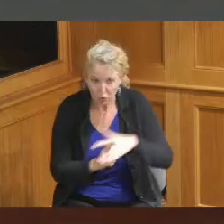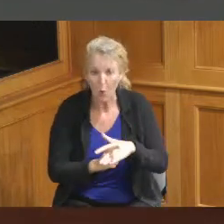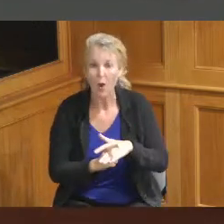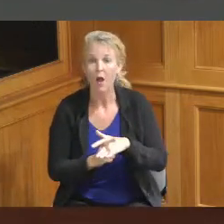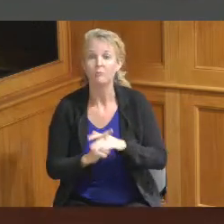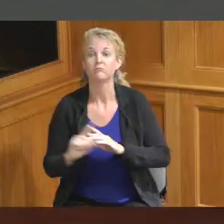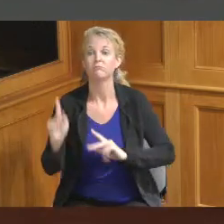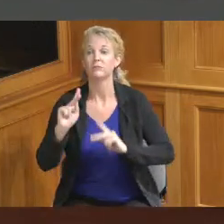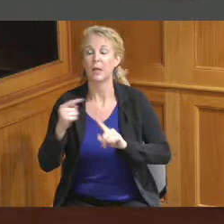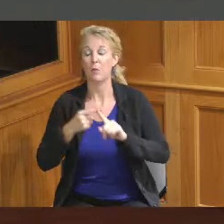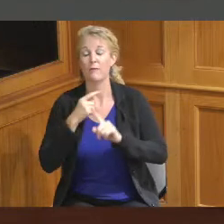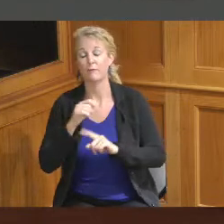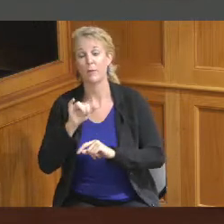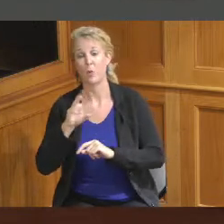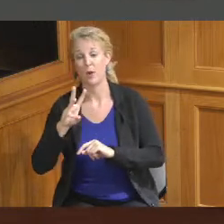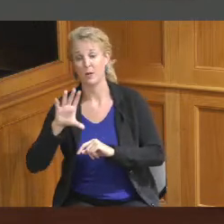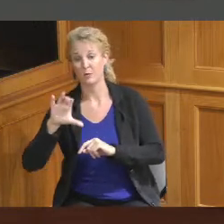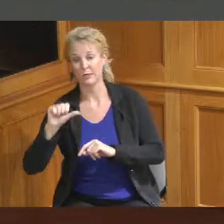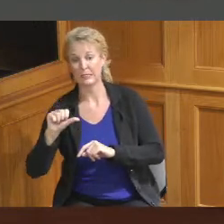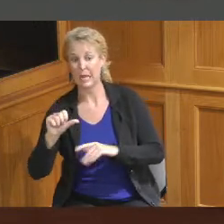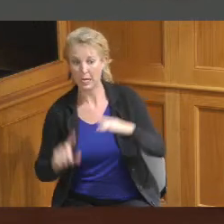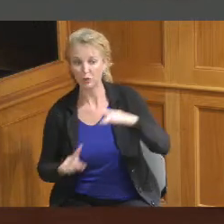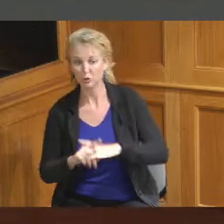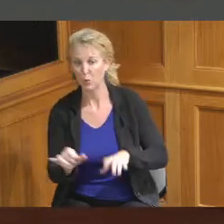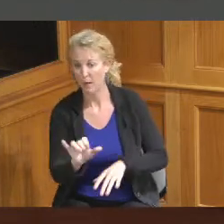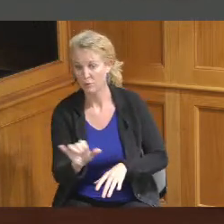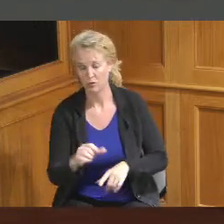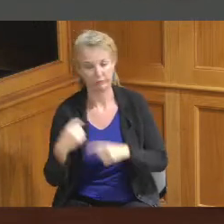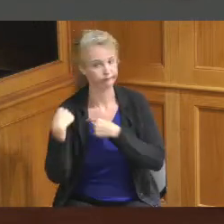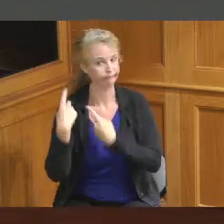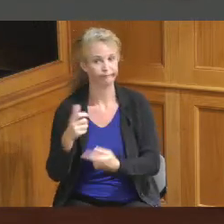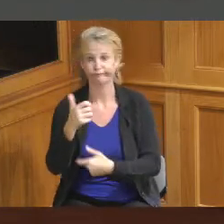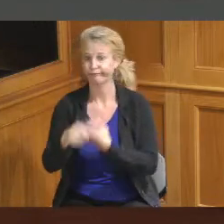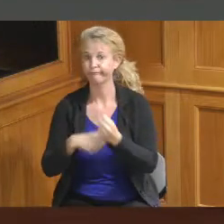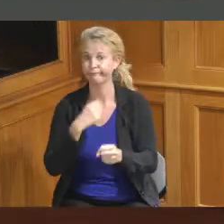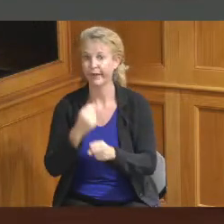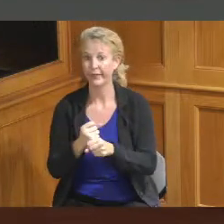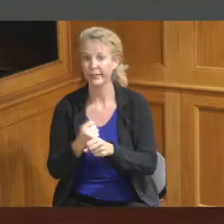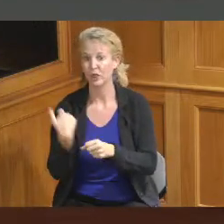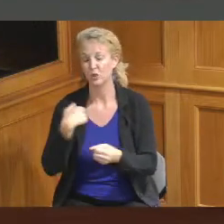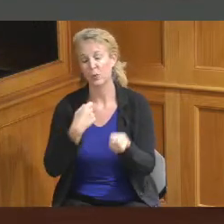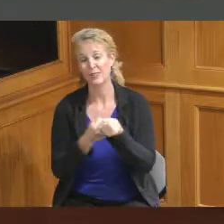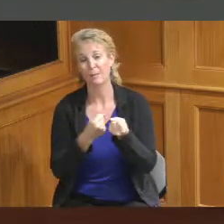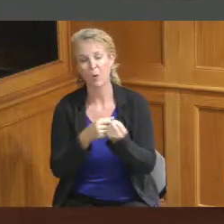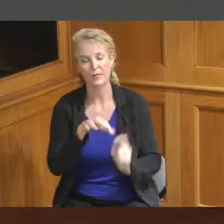YWCA has been something we've been doing for for a while just to support especially children that